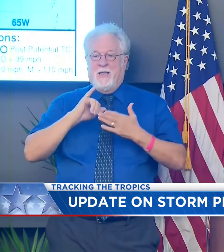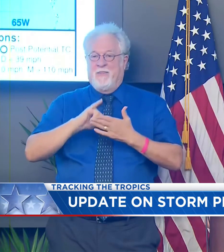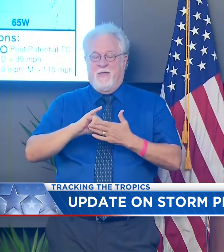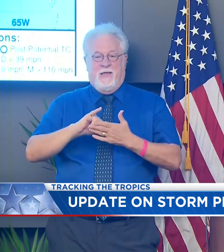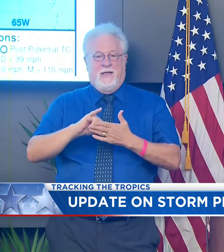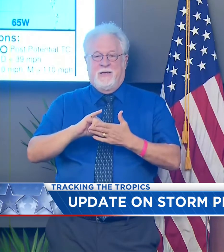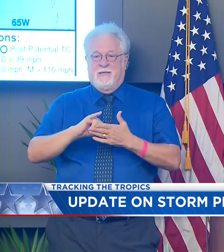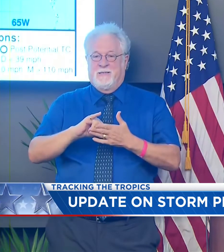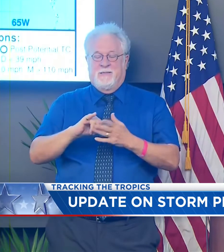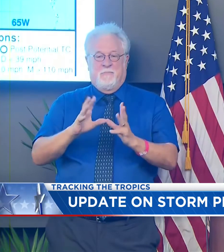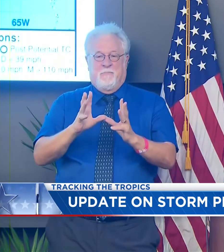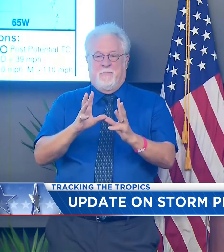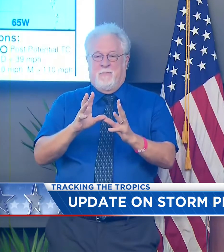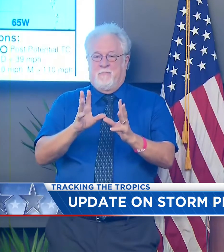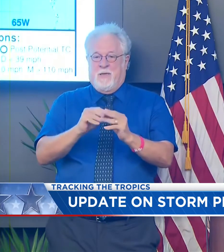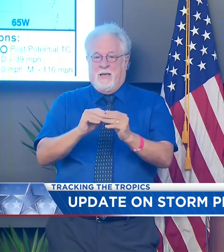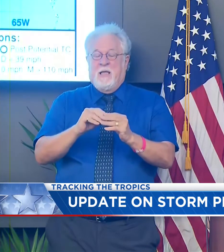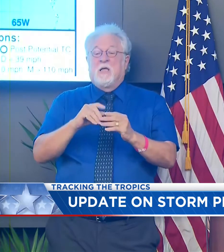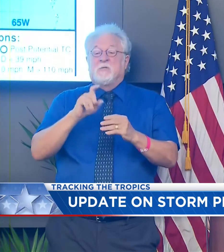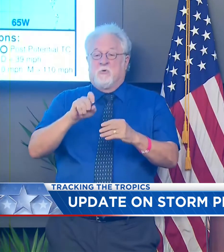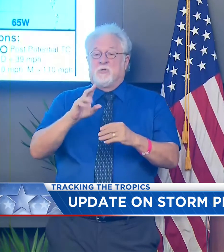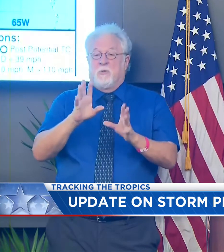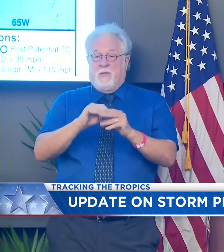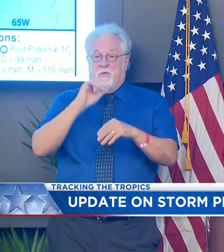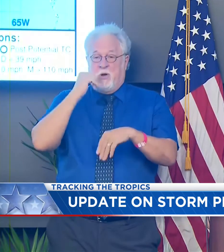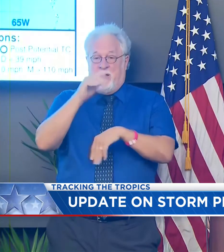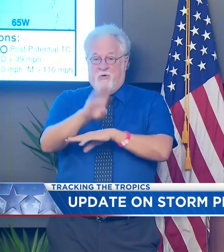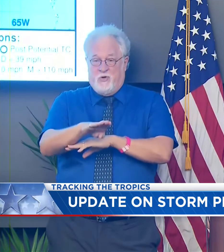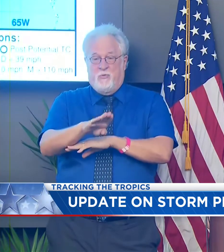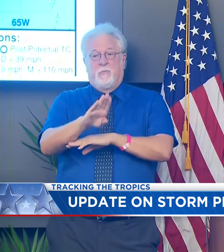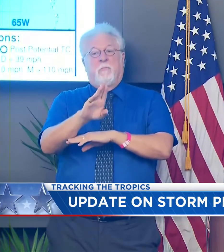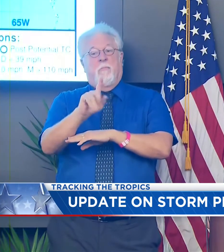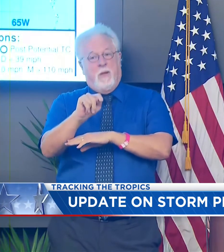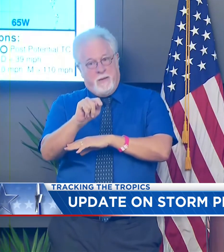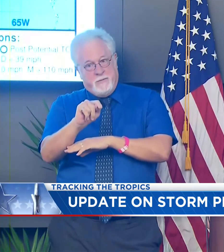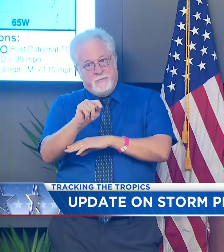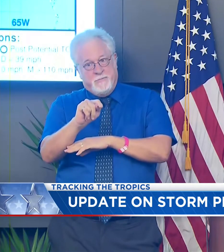HURRICANES AS WELL. AND SO WE JUST DON'T KNOW. AND I HAVEN'T YET HAD THAT